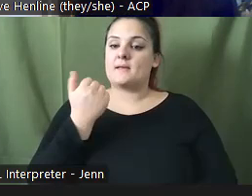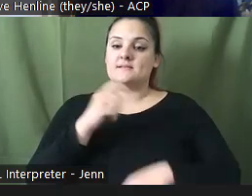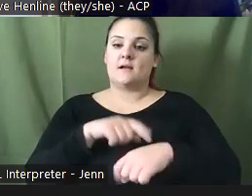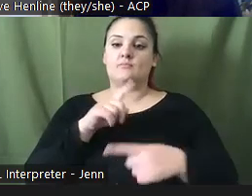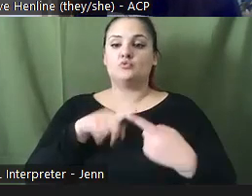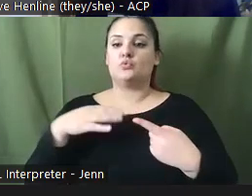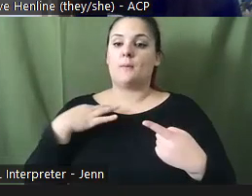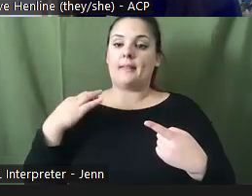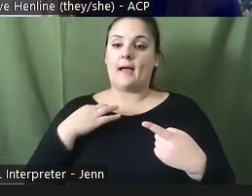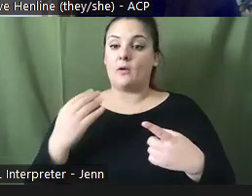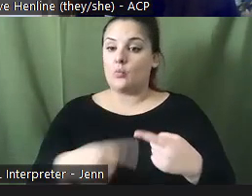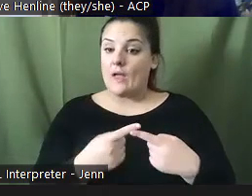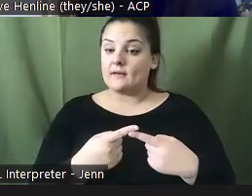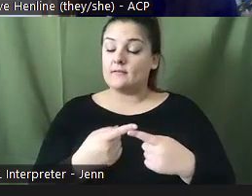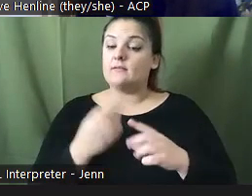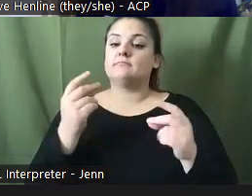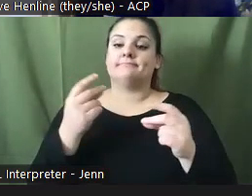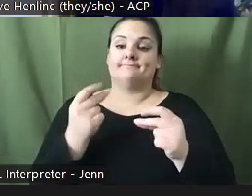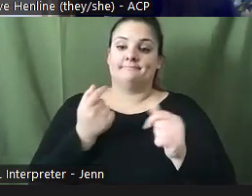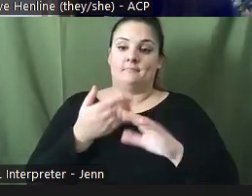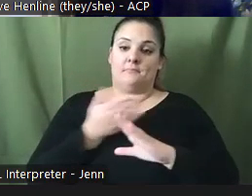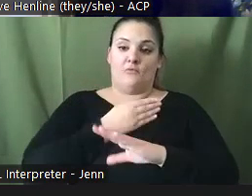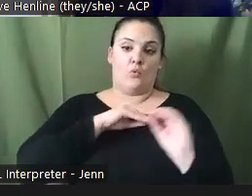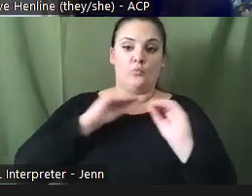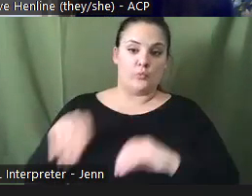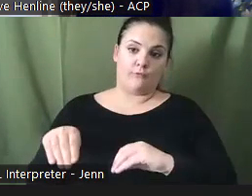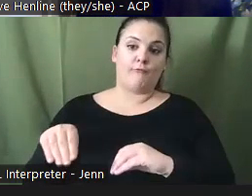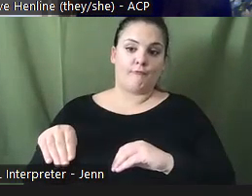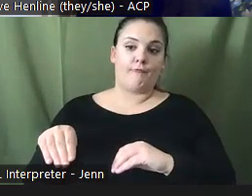so that you can start those records fresh. But you can enroll in the program